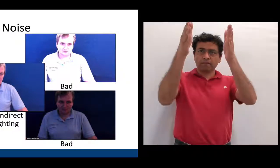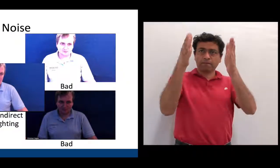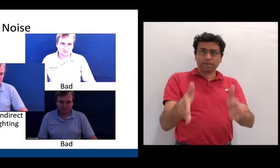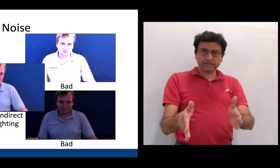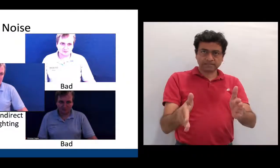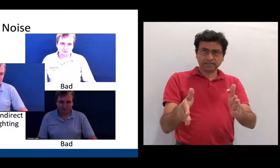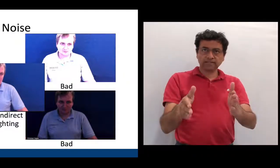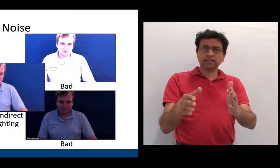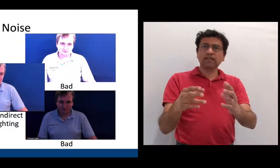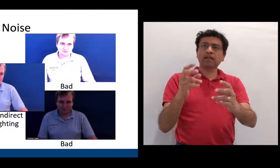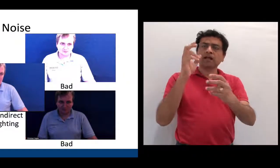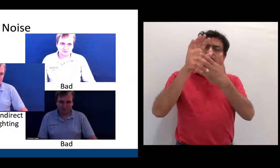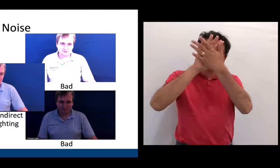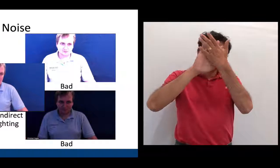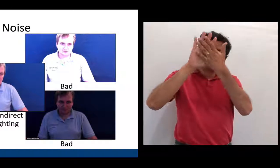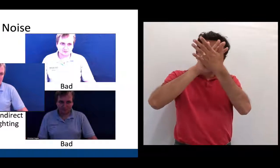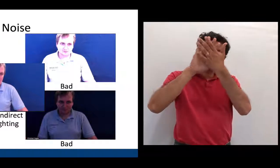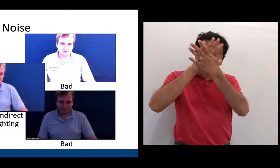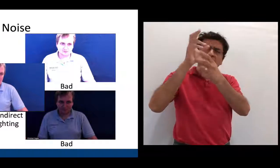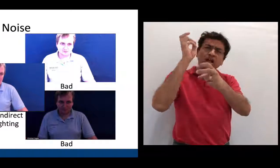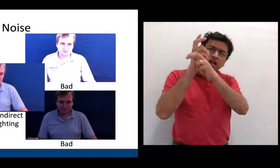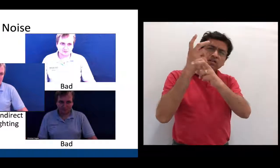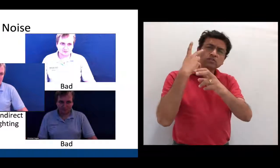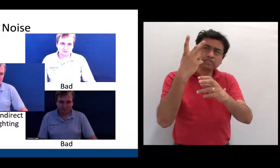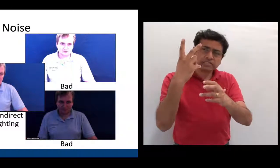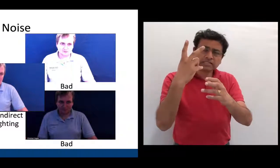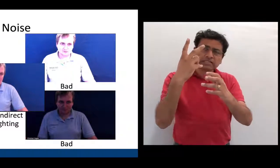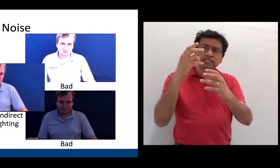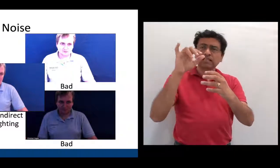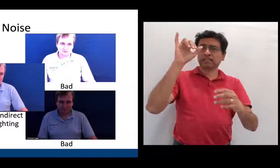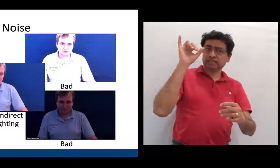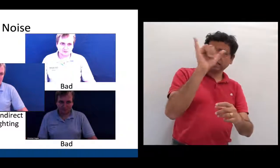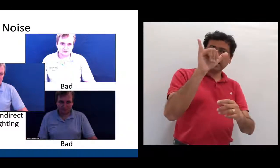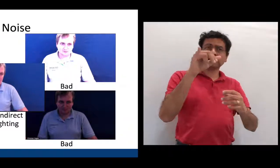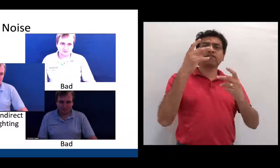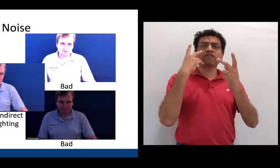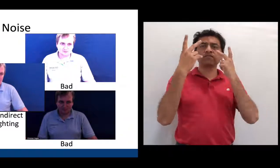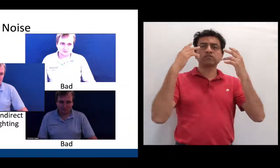When a person is unclear on video or hard to see, we call it visual noise.